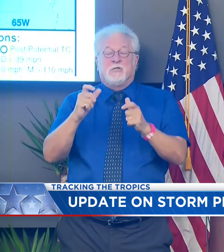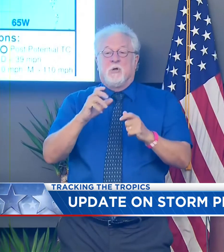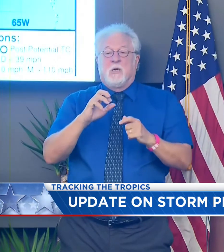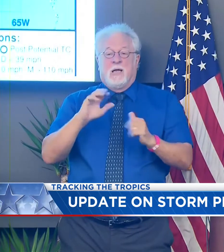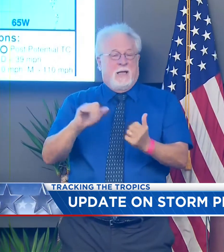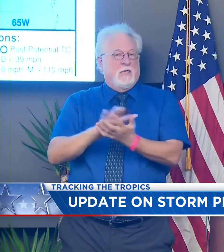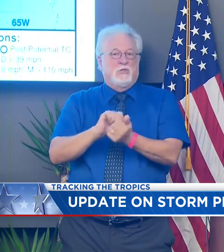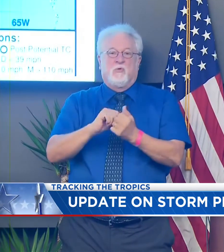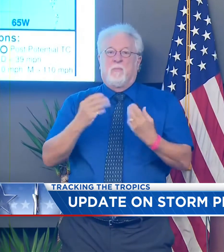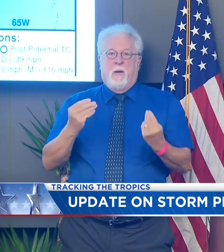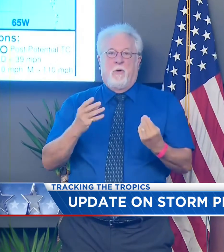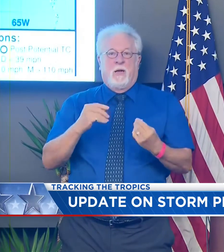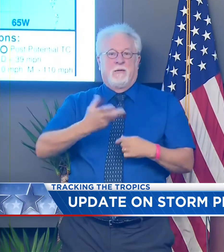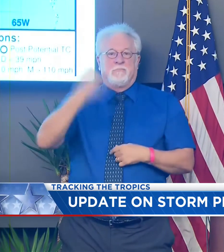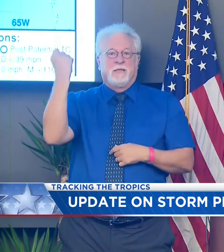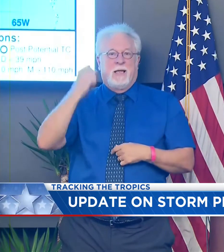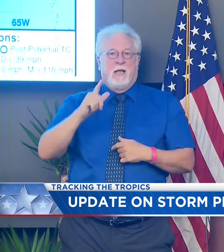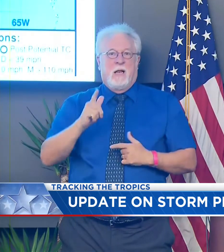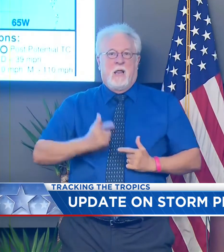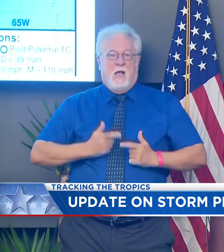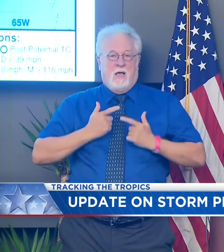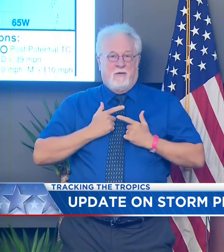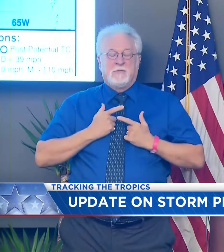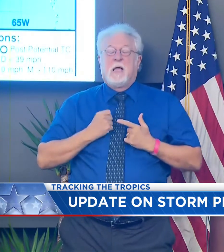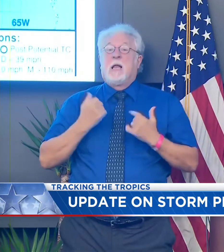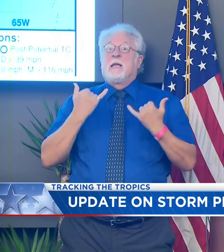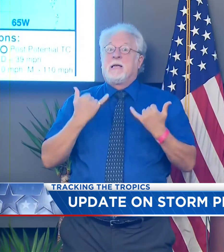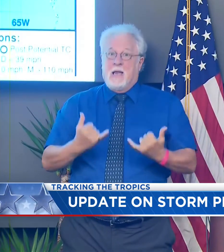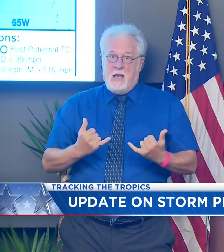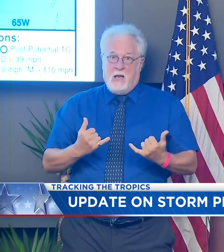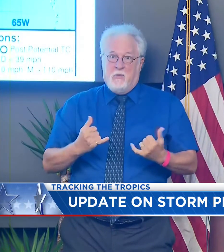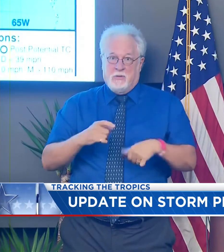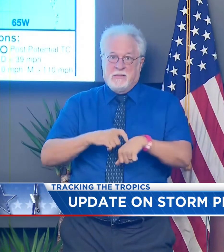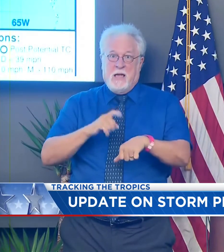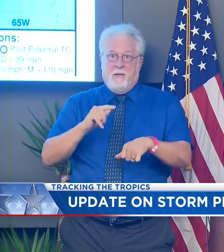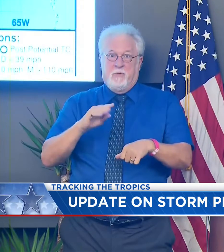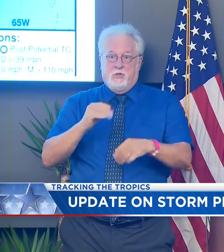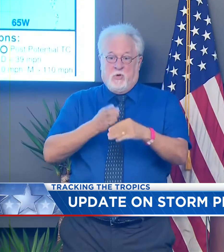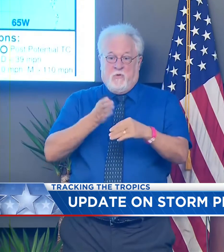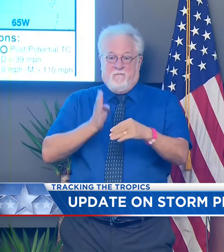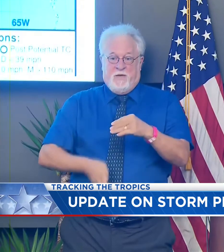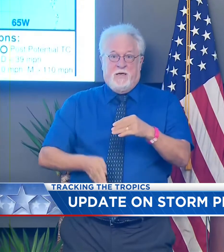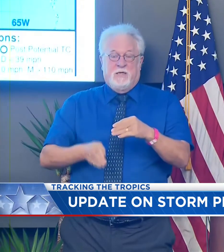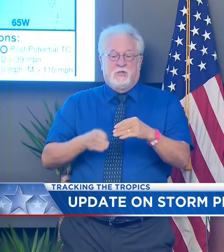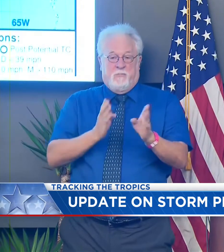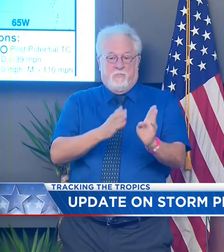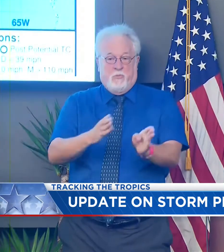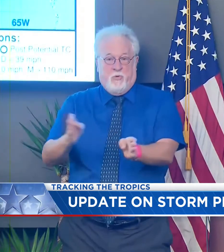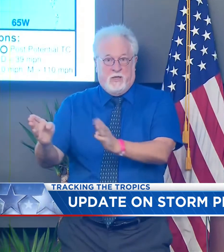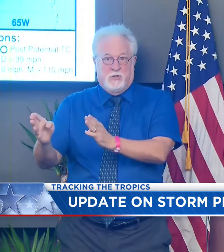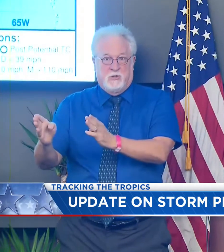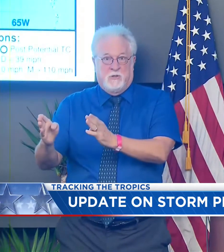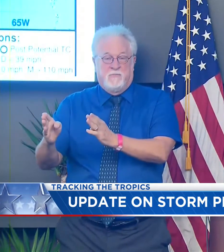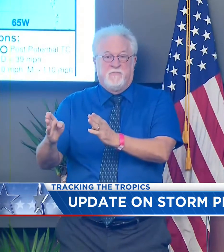FLOODING. OR WHETHER IT WILL BE INLAND WITH THE HEAVY RAIN AND FLASH FLOODING. ALL OF THIS COULD DESTROY PROPERTY AND TAKE PEOPLE'S